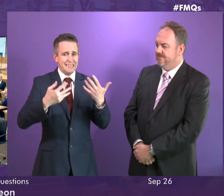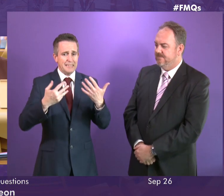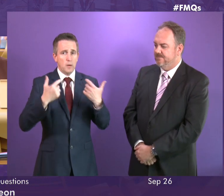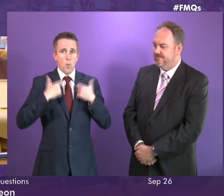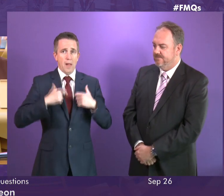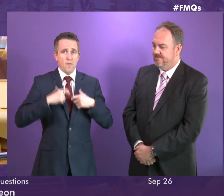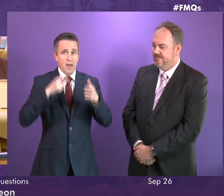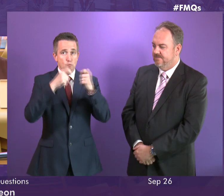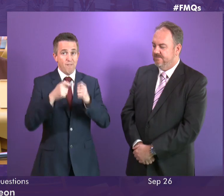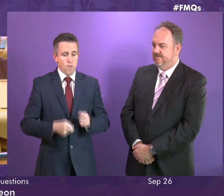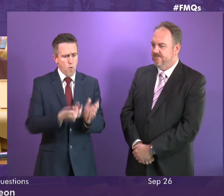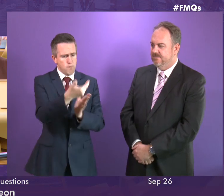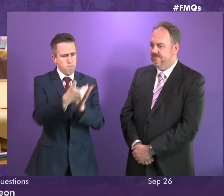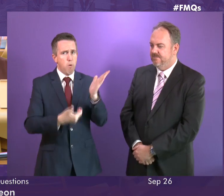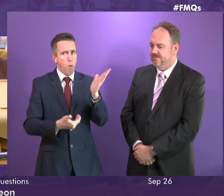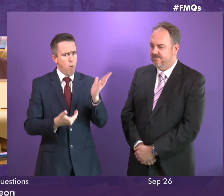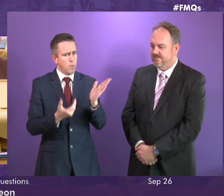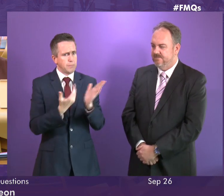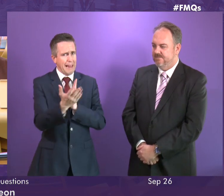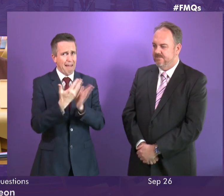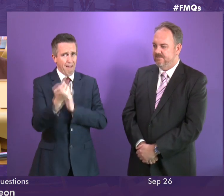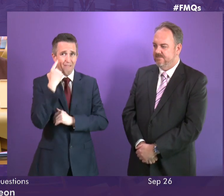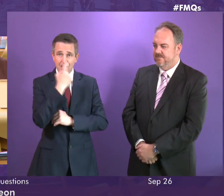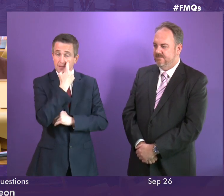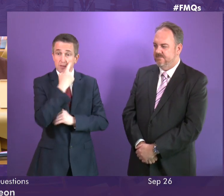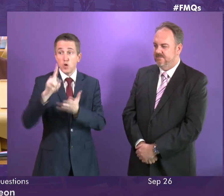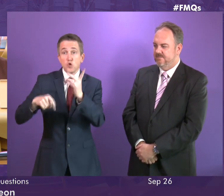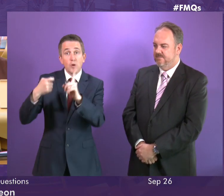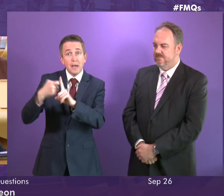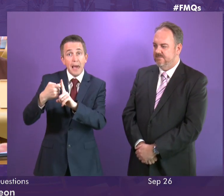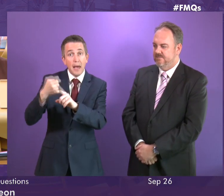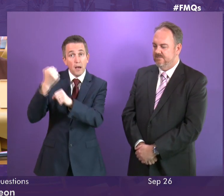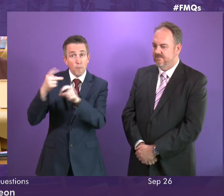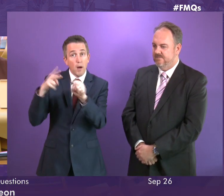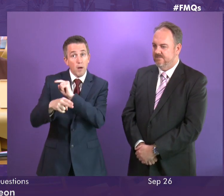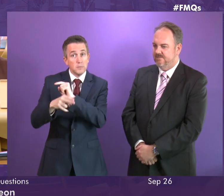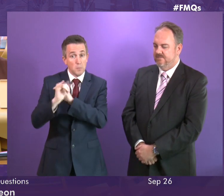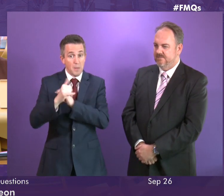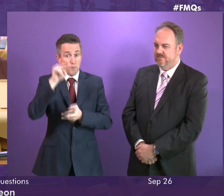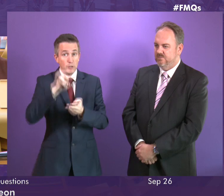report set out some analysis. It estimated that UK Government cuts could reduce social